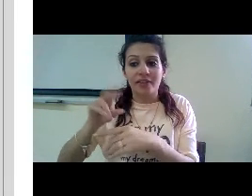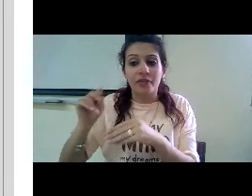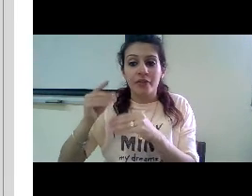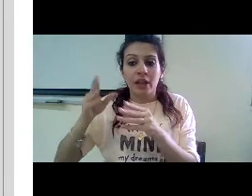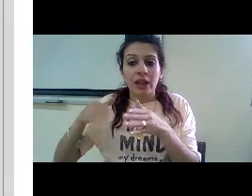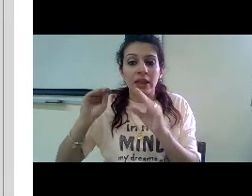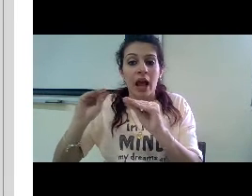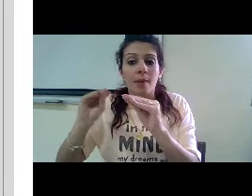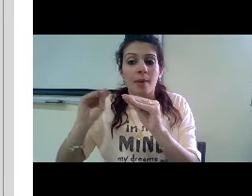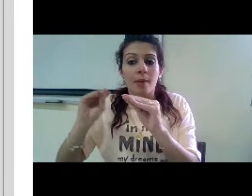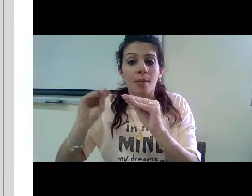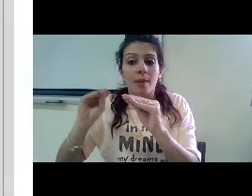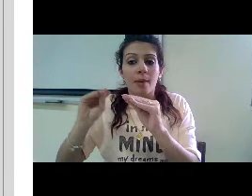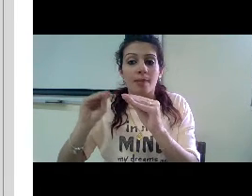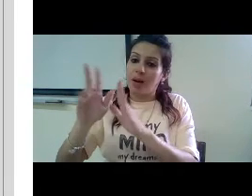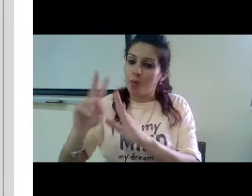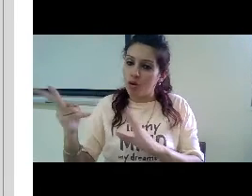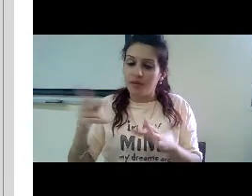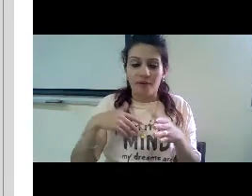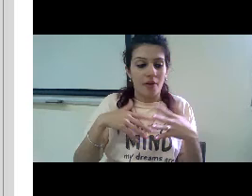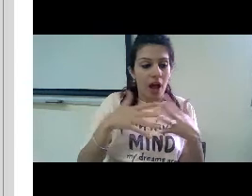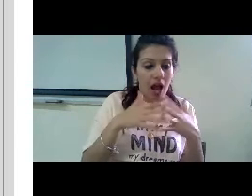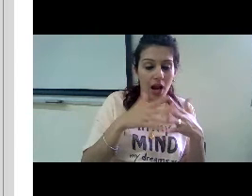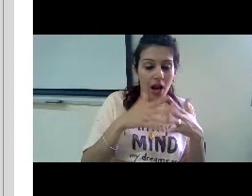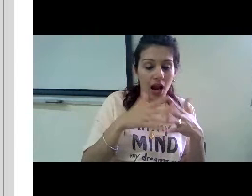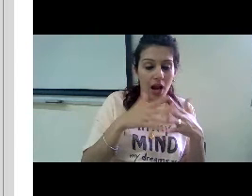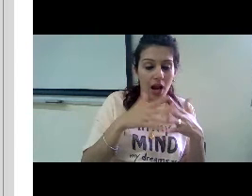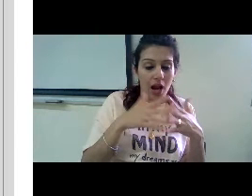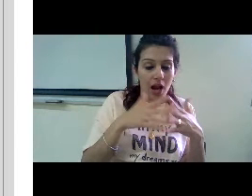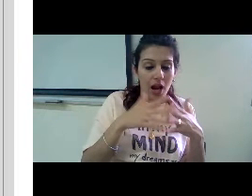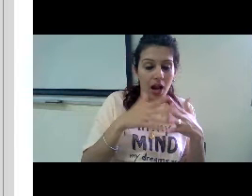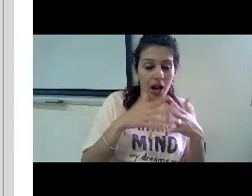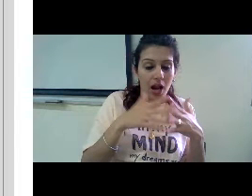You know that in an airplane, when they demonstrate the safety